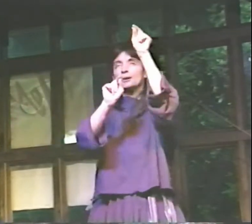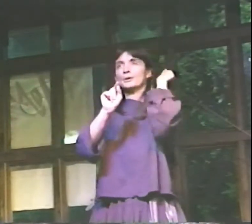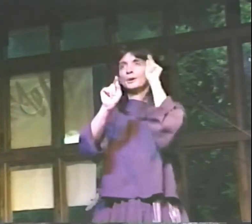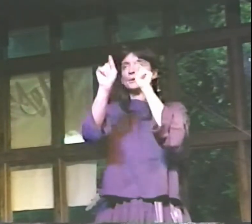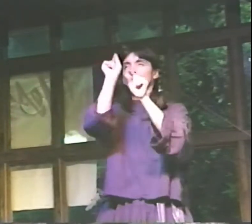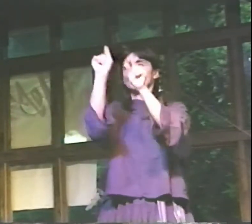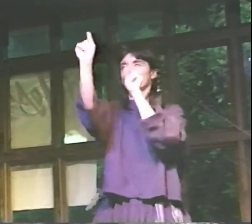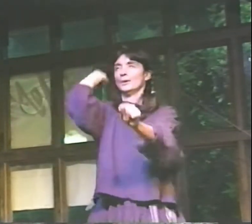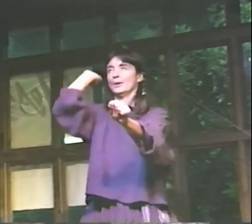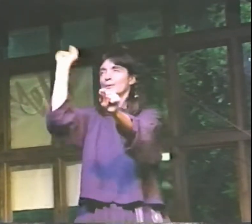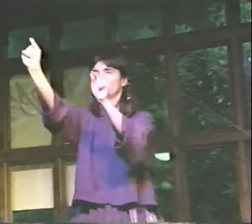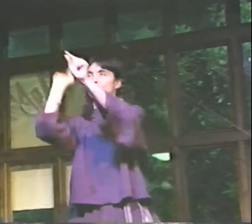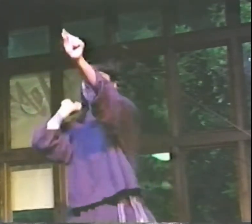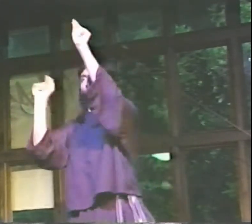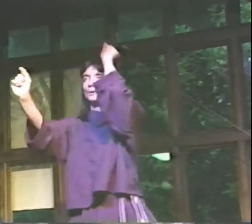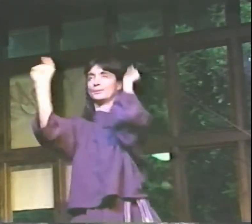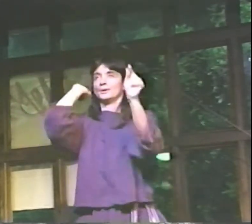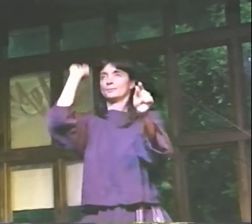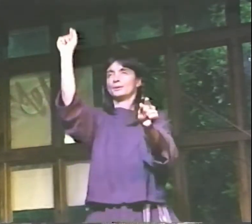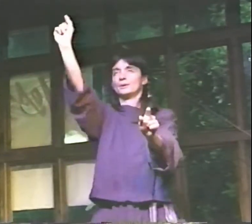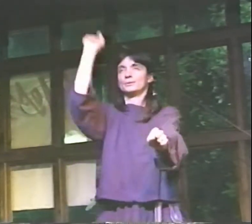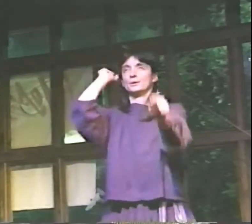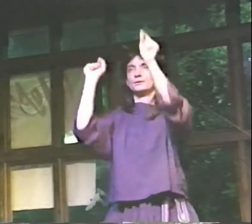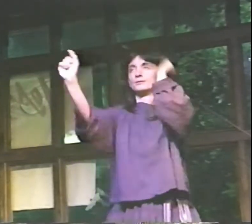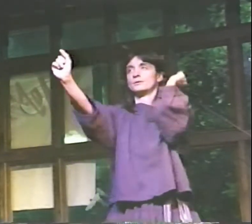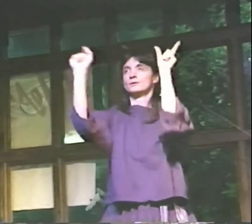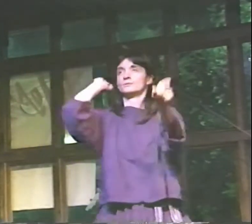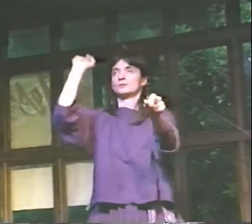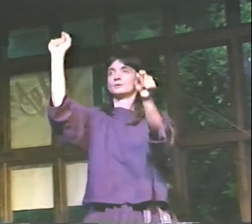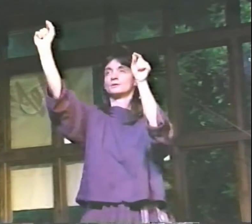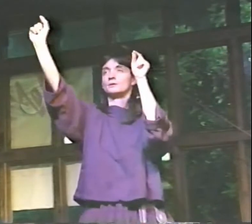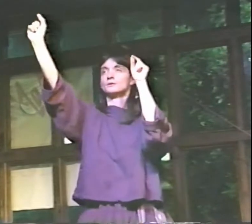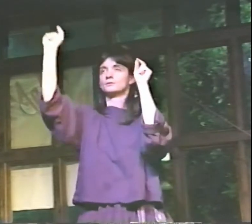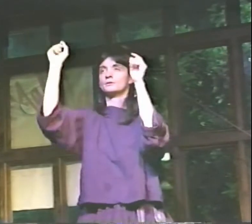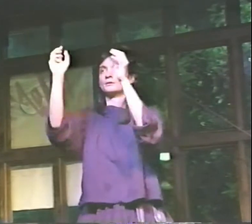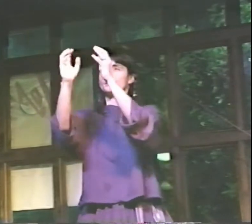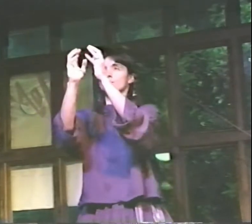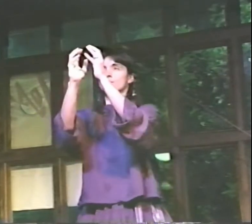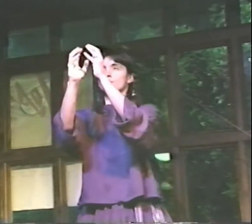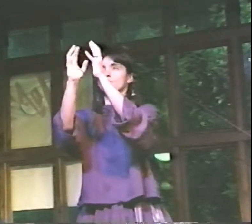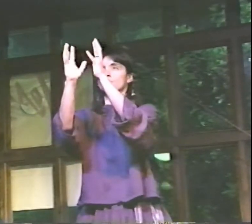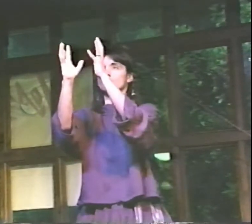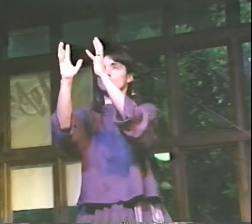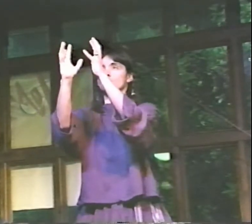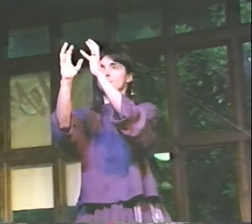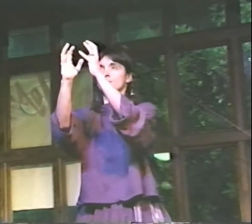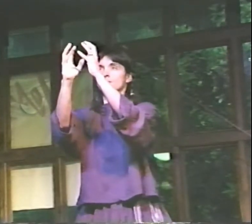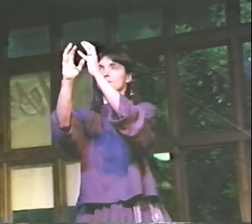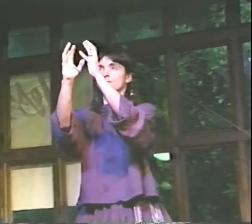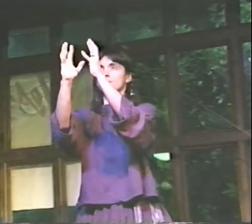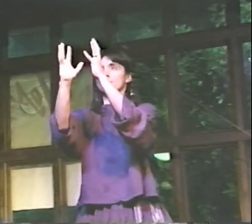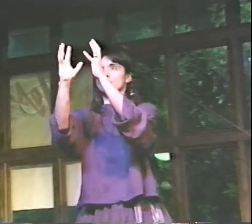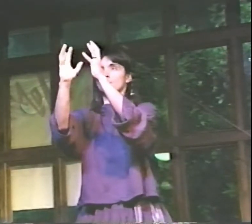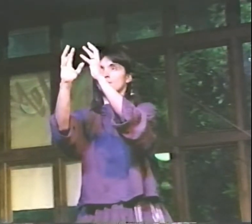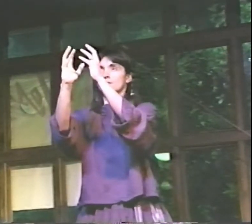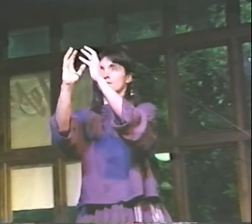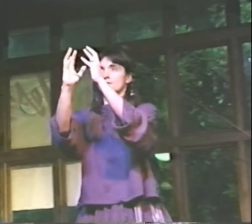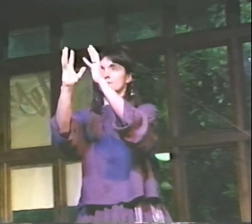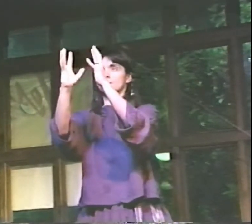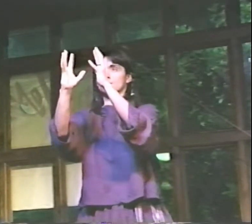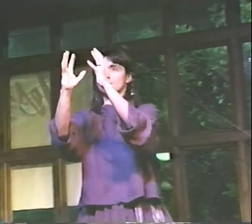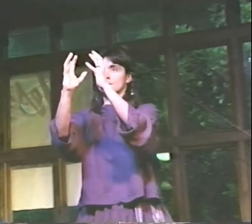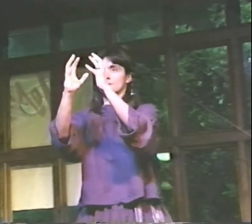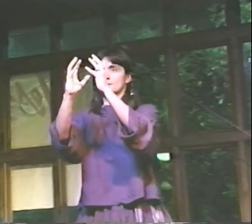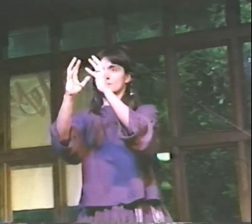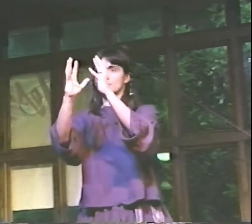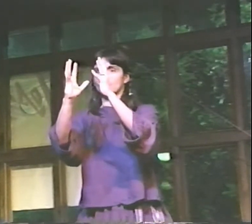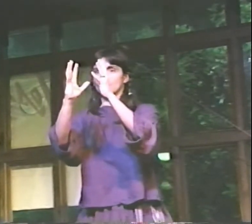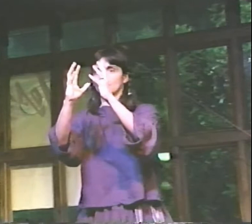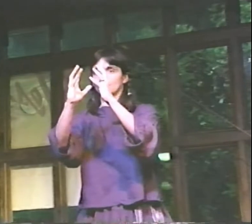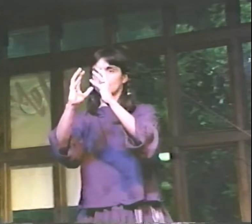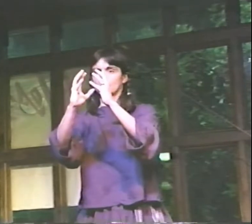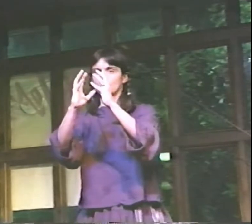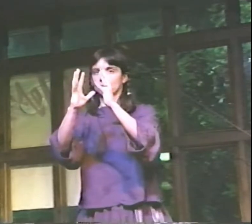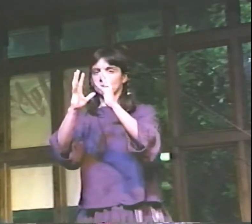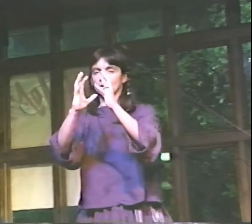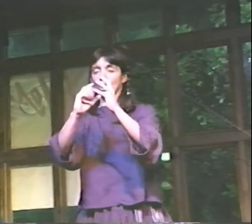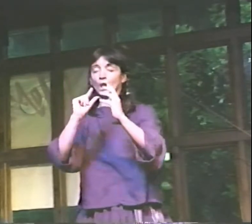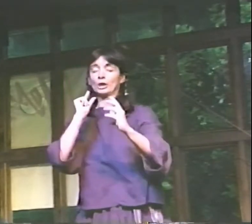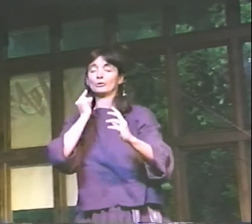THROUGH STAR-SPANGLED SPACE, AN EGG, GREEN AND THROBBING.